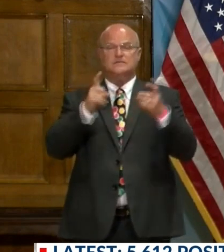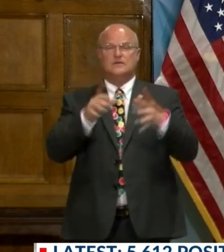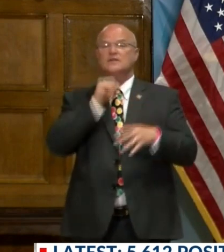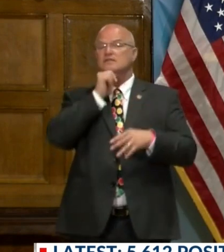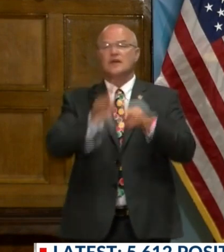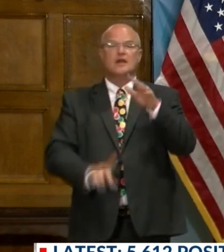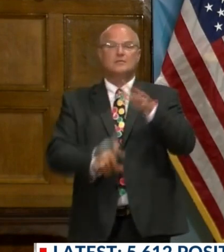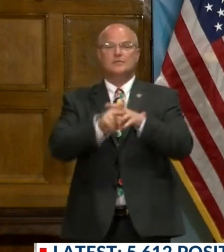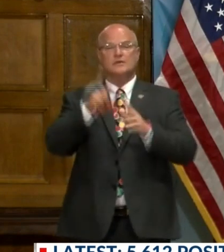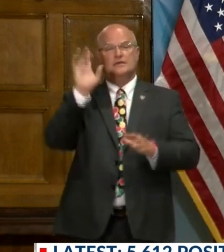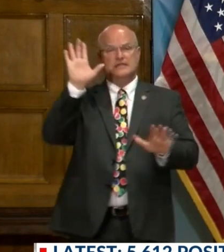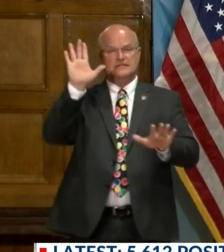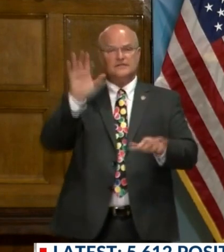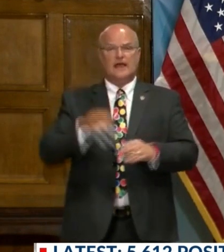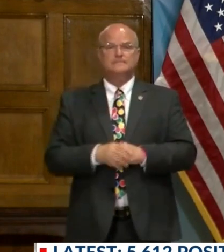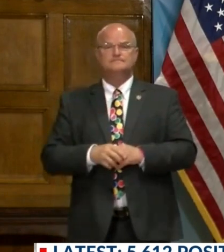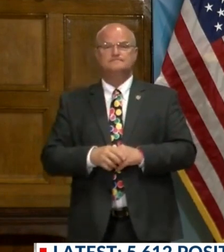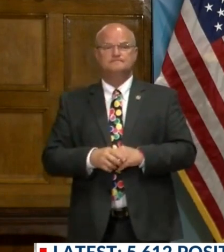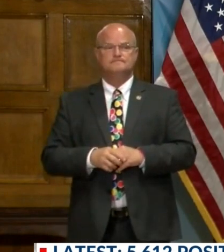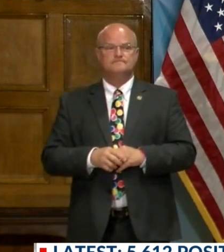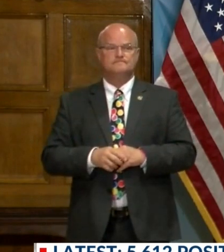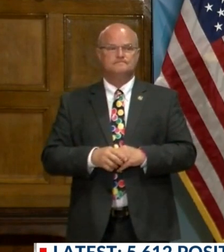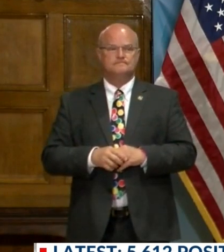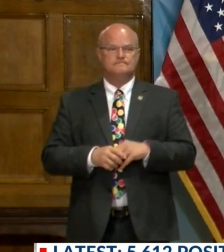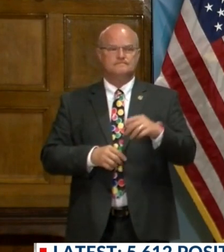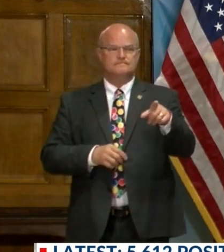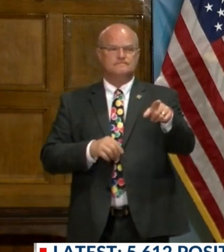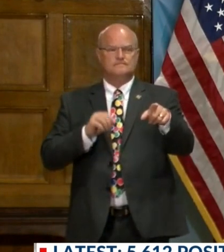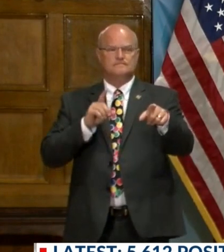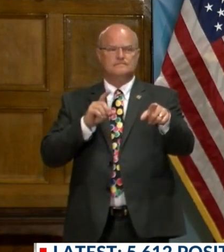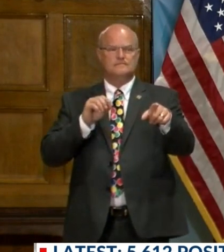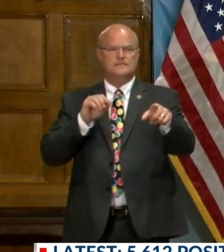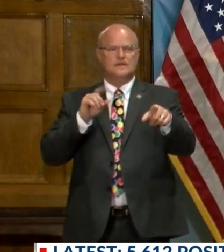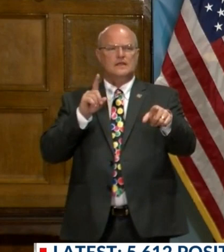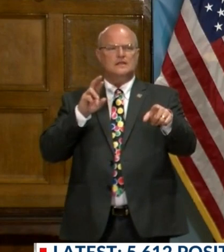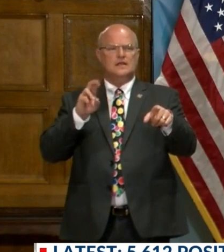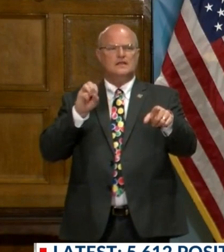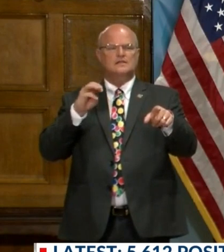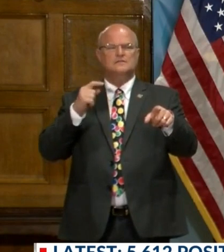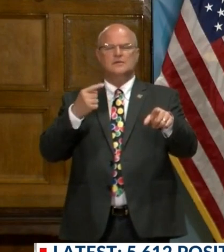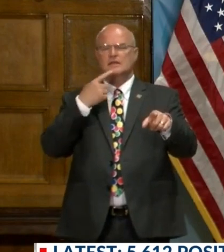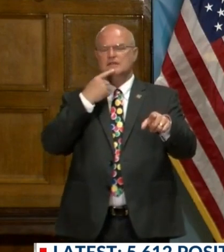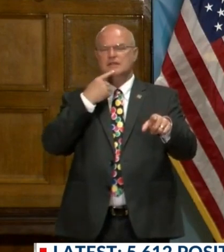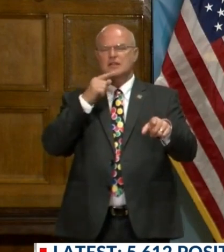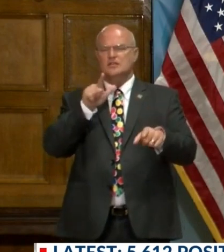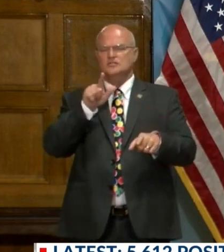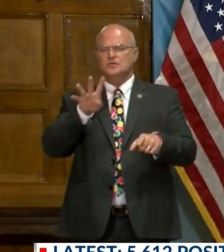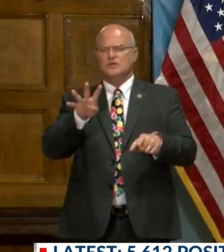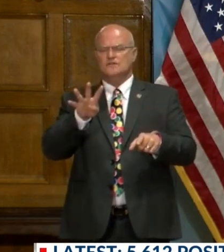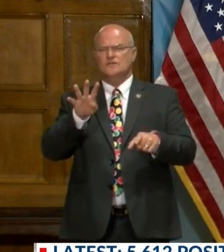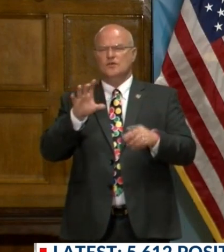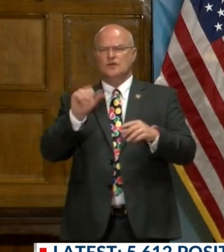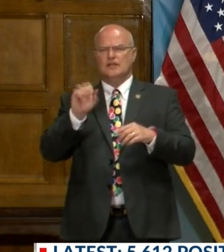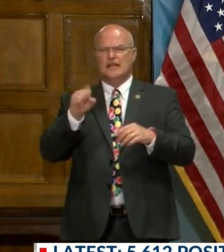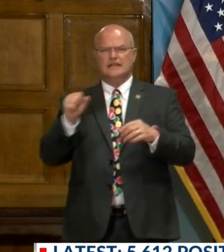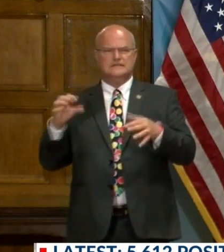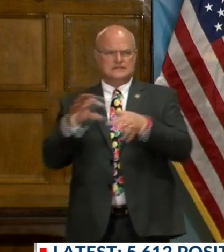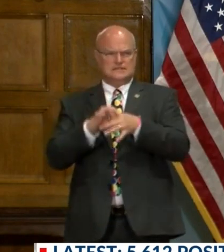FOR THE ABC DIRECTOR TO BE IN. SO FOR THAT REASON I DIRECTED THAT THAT ABC DIRECTOR NOT APPEAR AND TESTIFY.